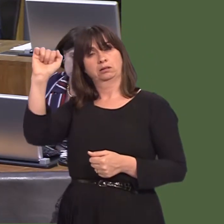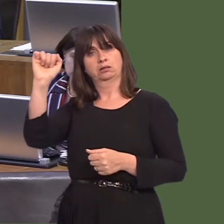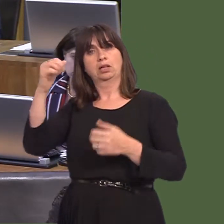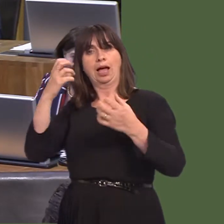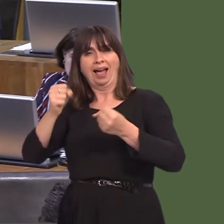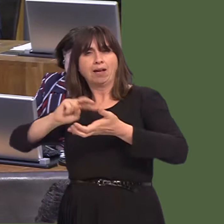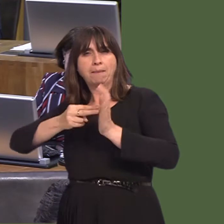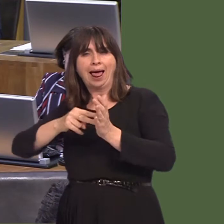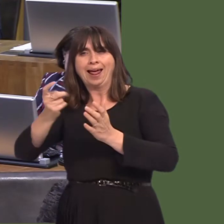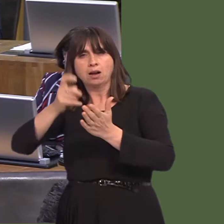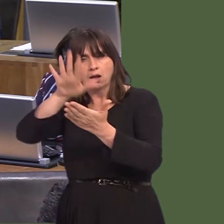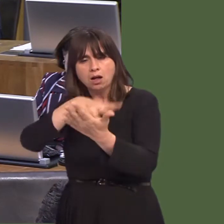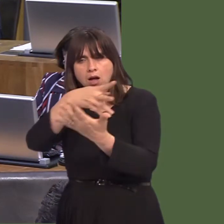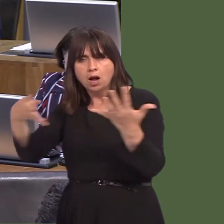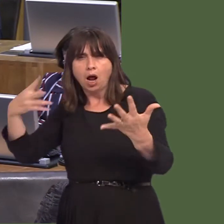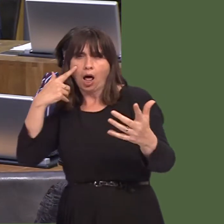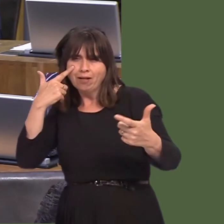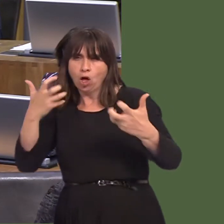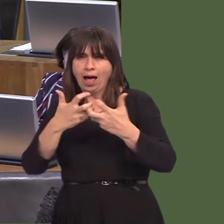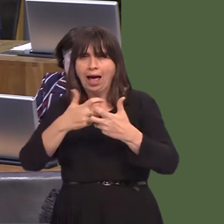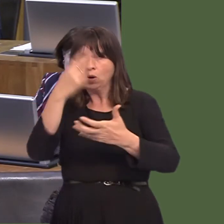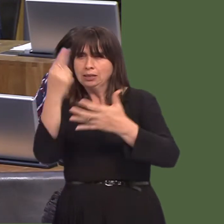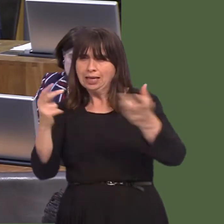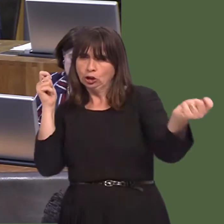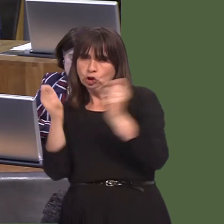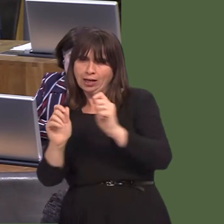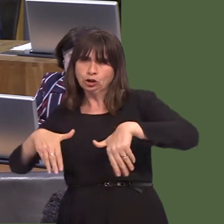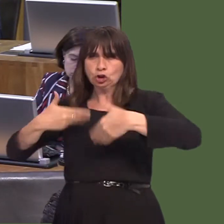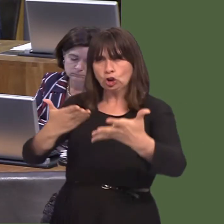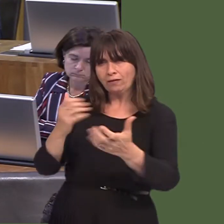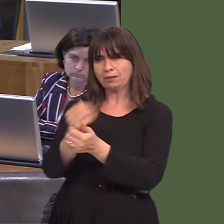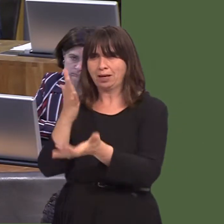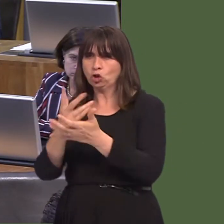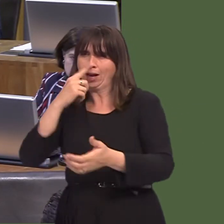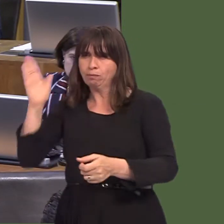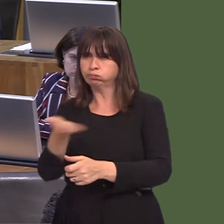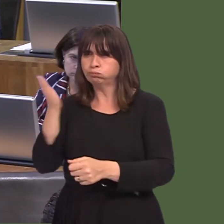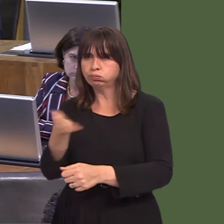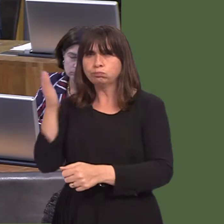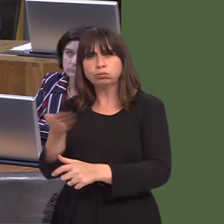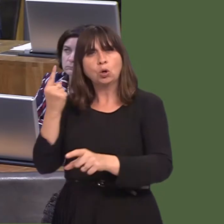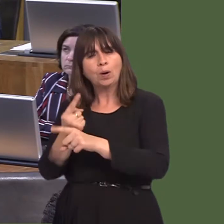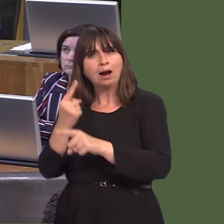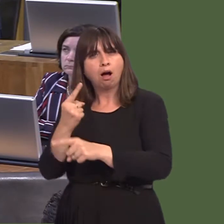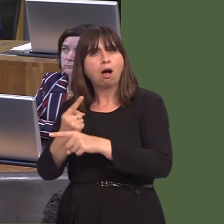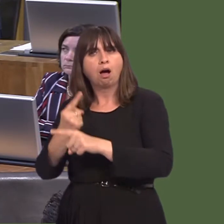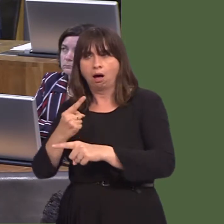at models of care and service redesign. That's been to their board on several occasions I understand, and officials are discussing